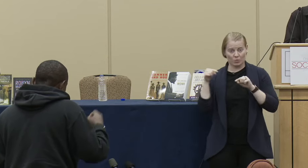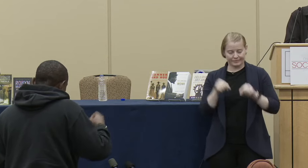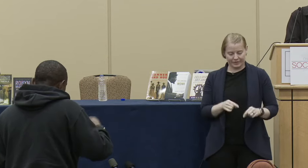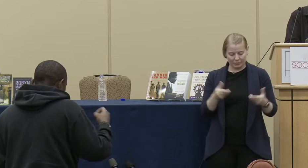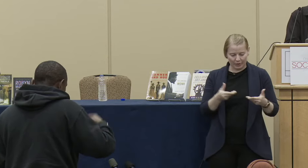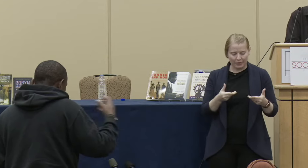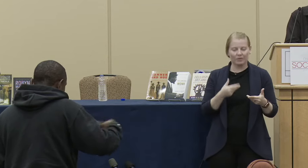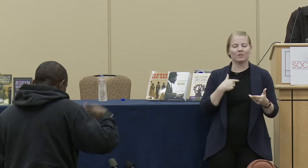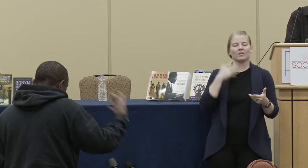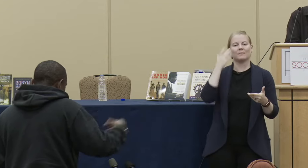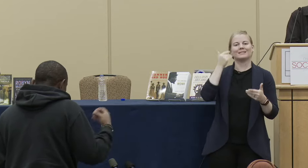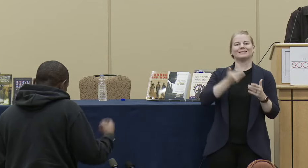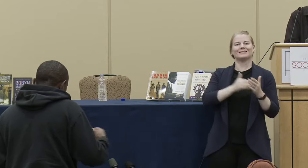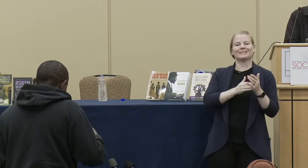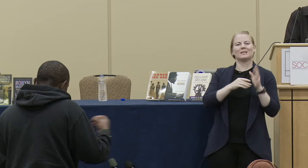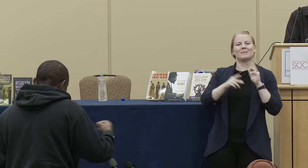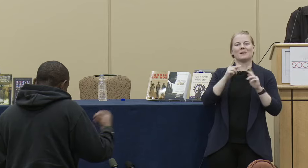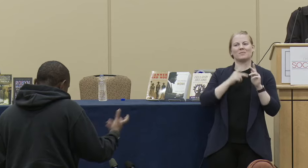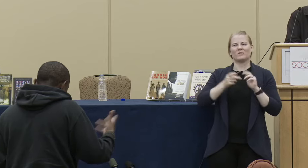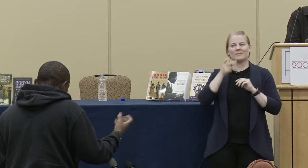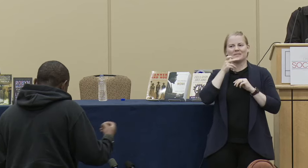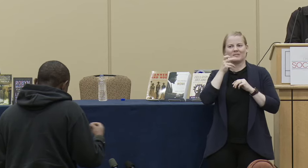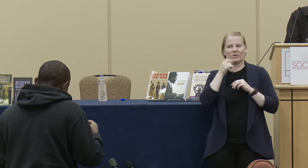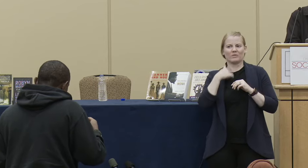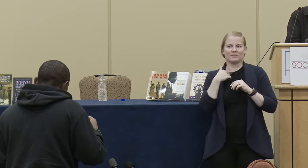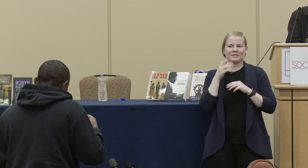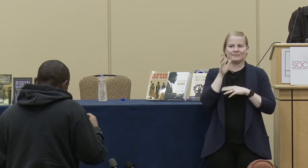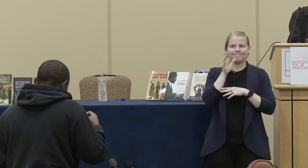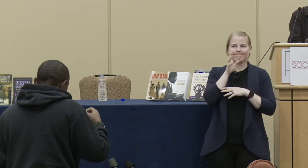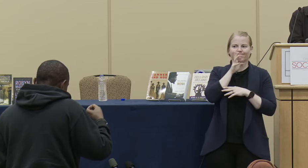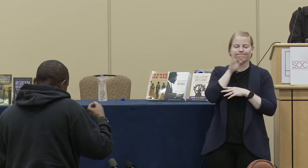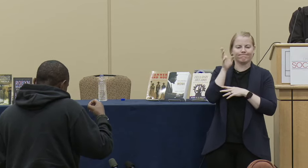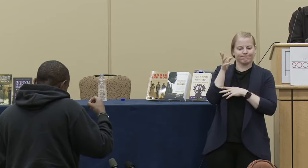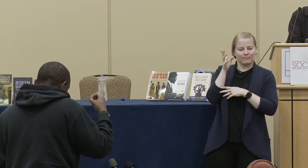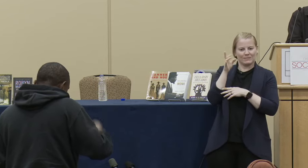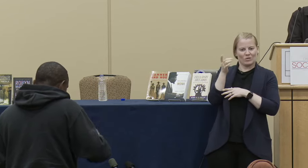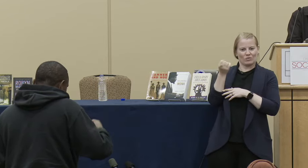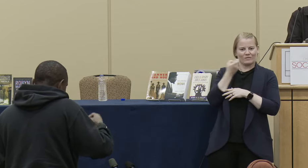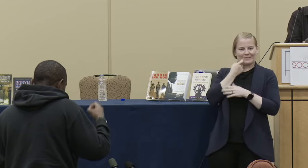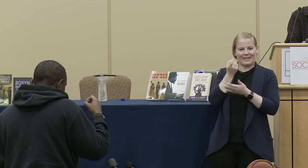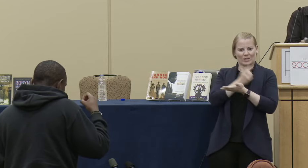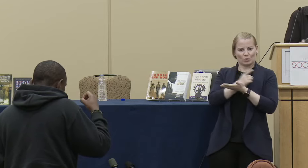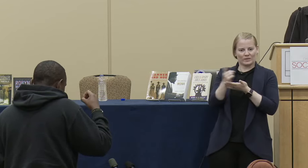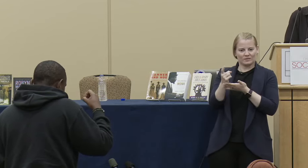coworker, whatever, and he's the reason we're here,